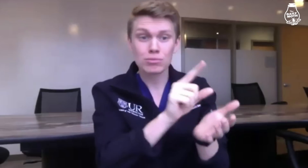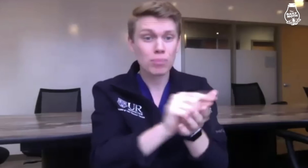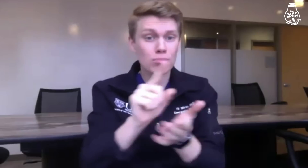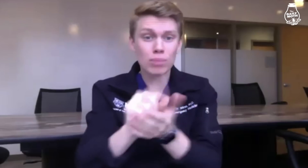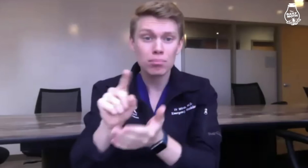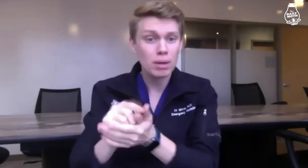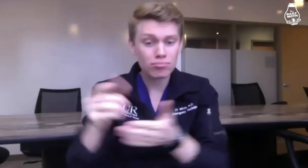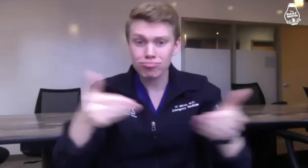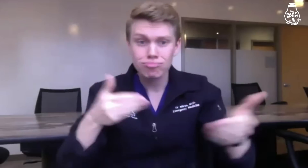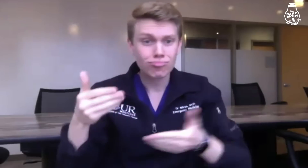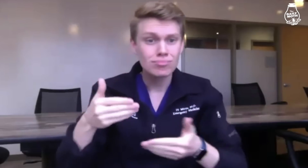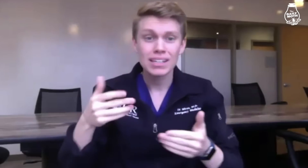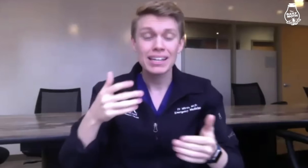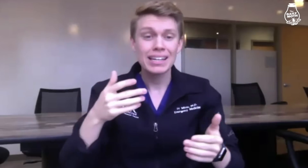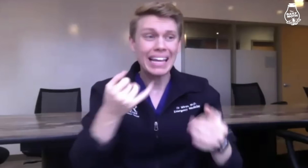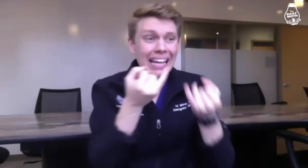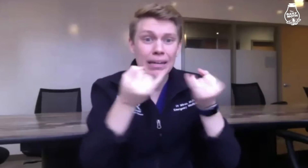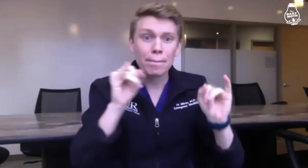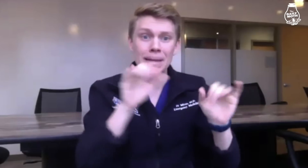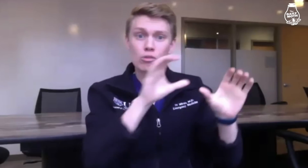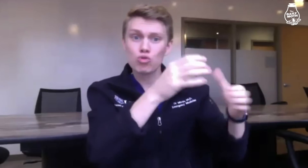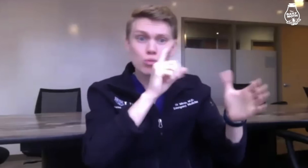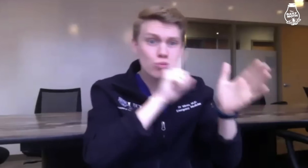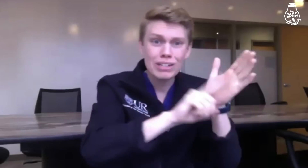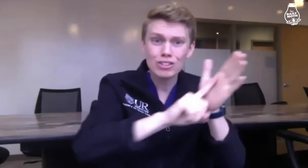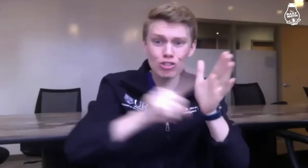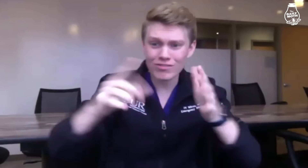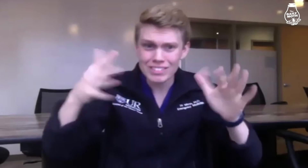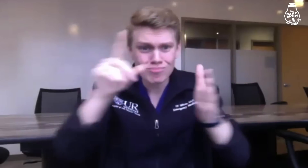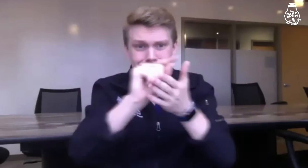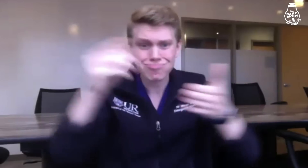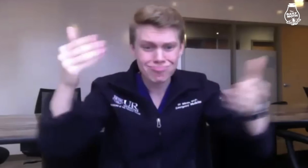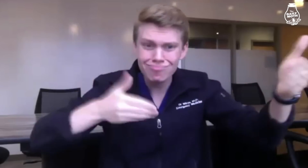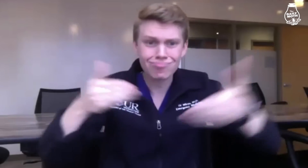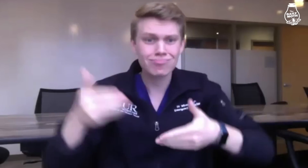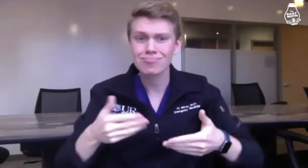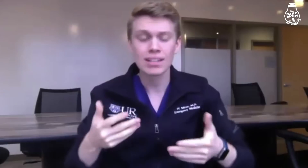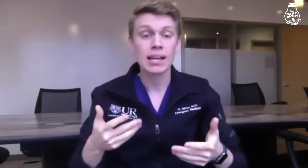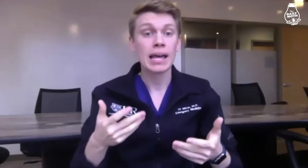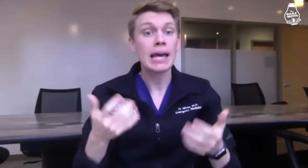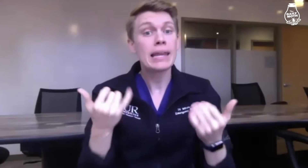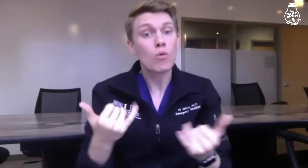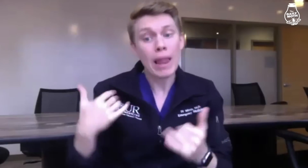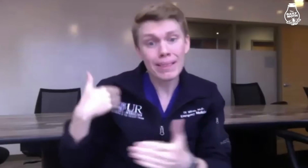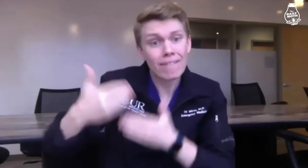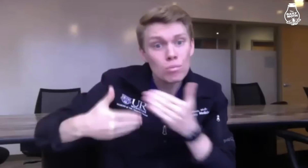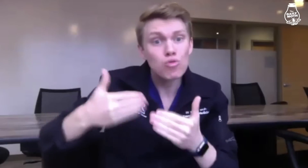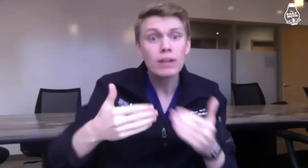There are published studies from independent research groups that have come in.